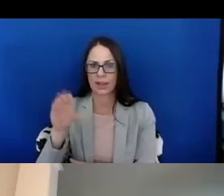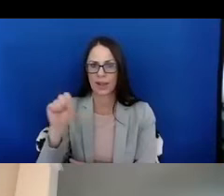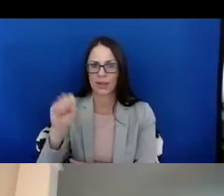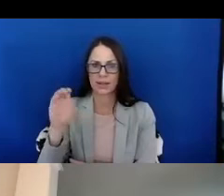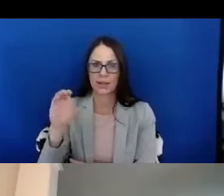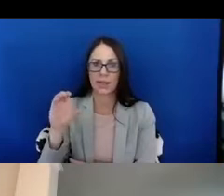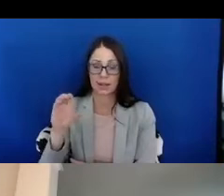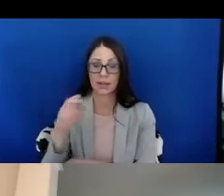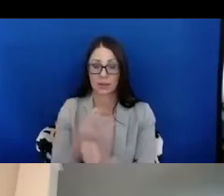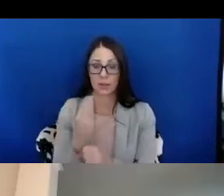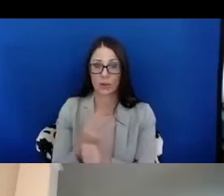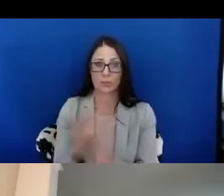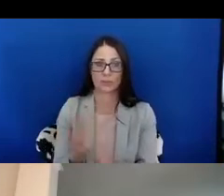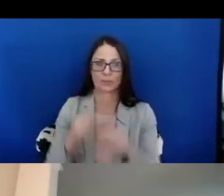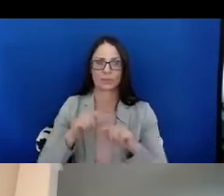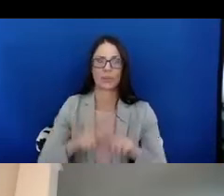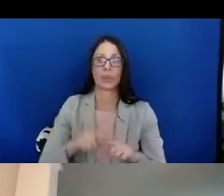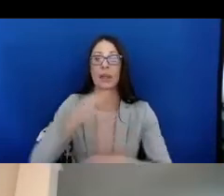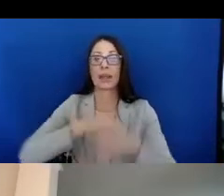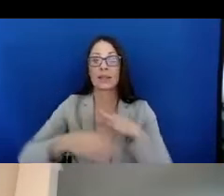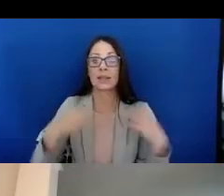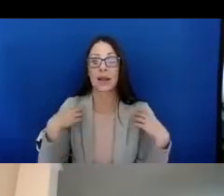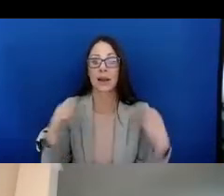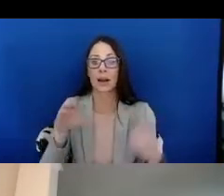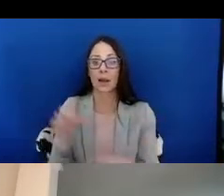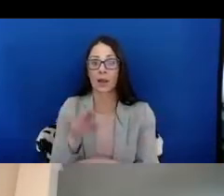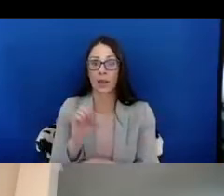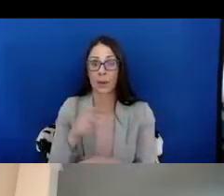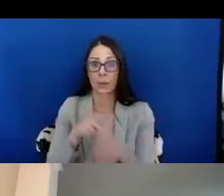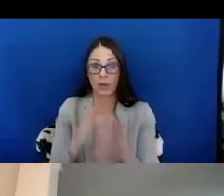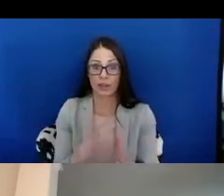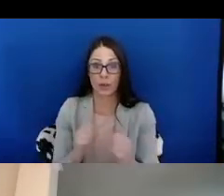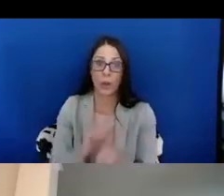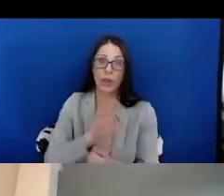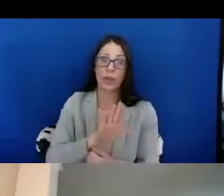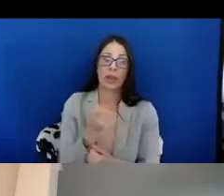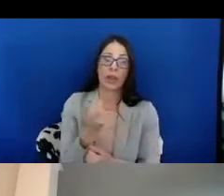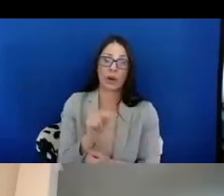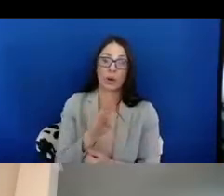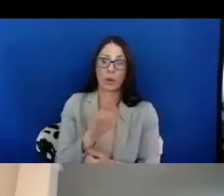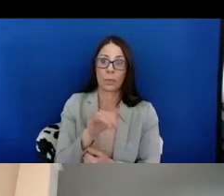15:56:01 Instead health care professionals with their own biases had to make decisions